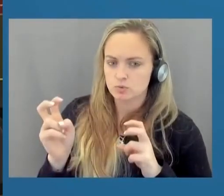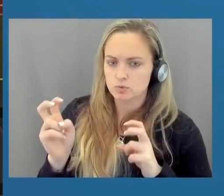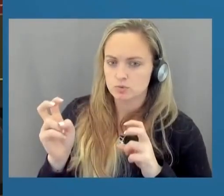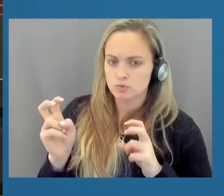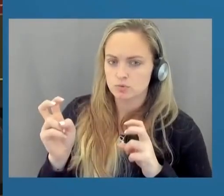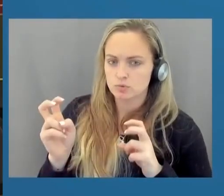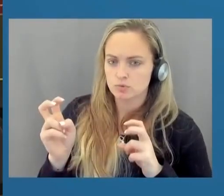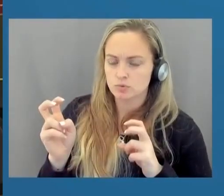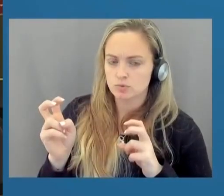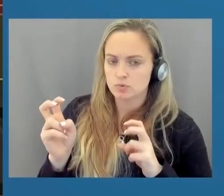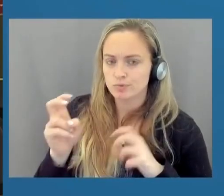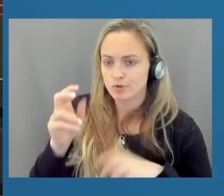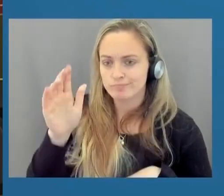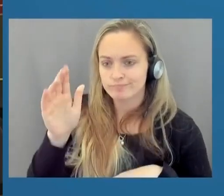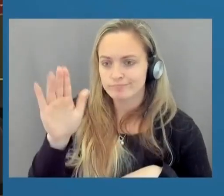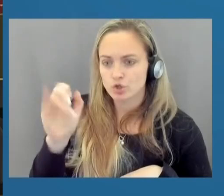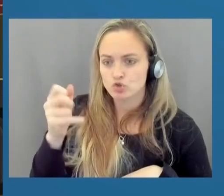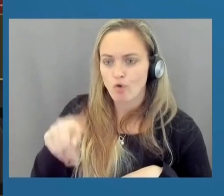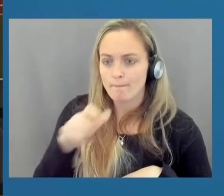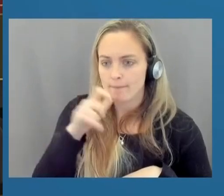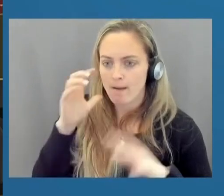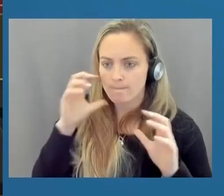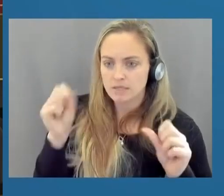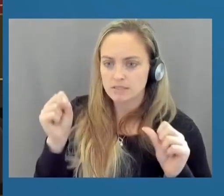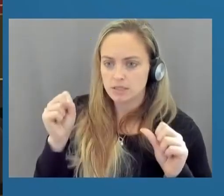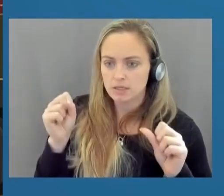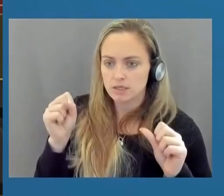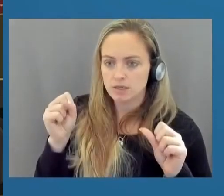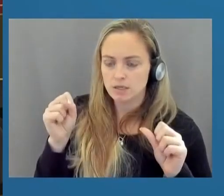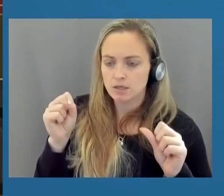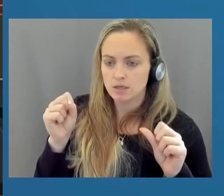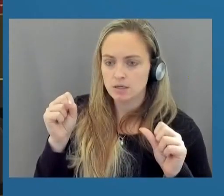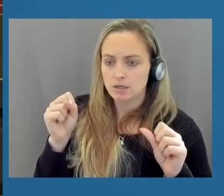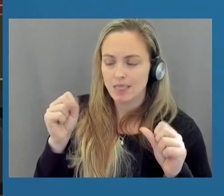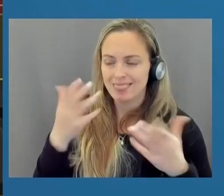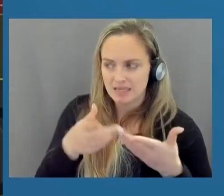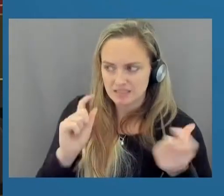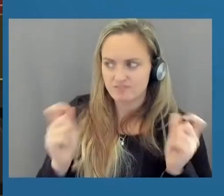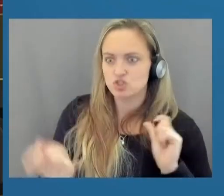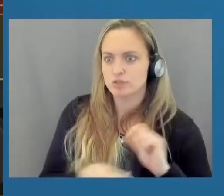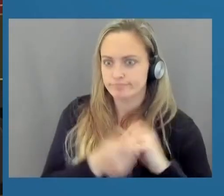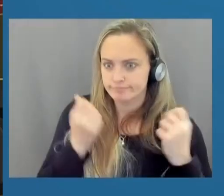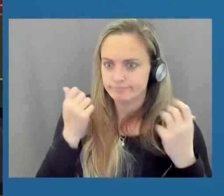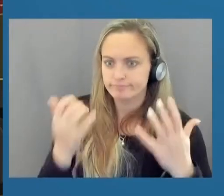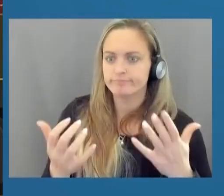Trump was not president. There are things have changed significantly since then and a lot of lawmakers tell me